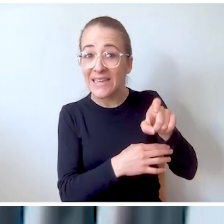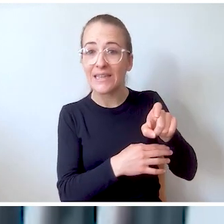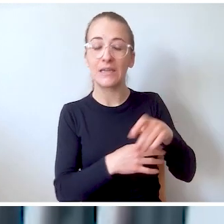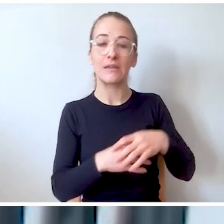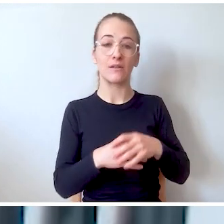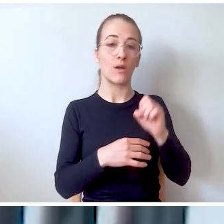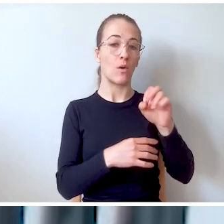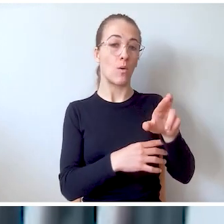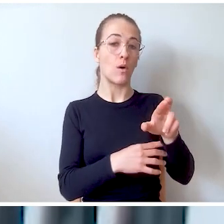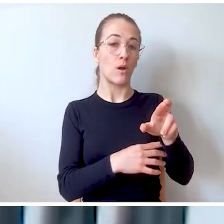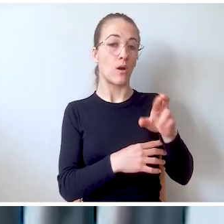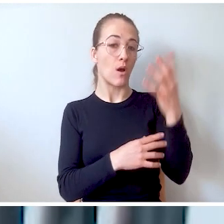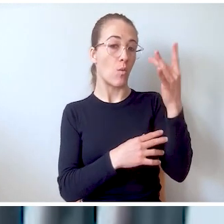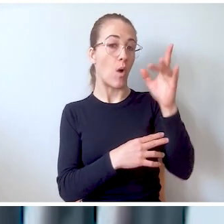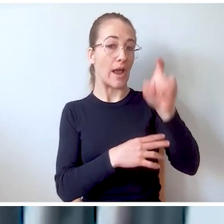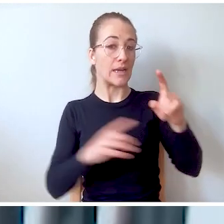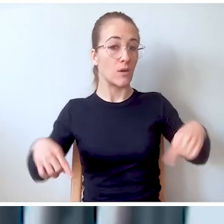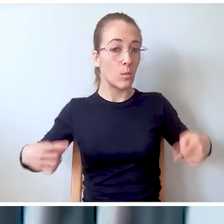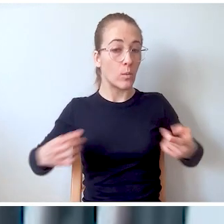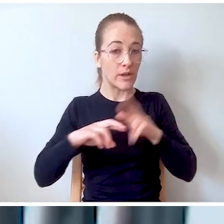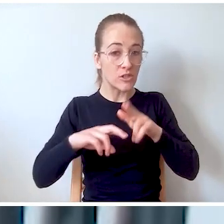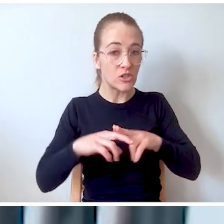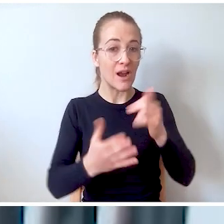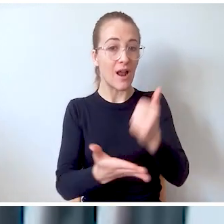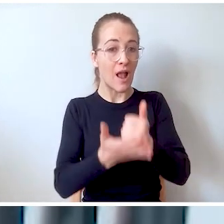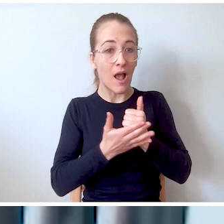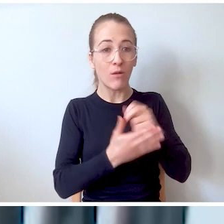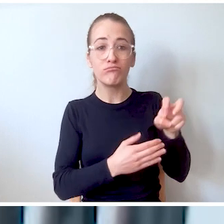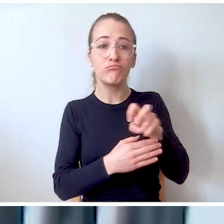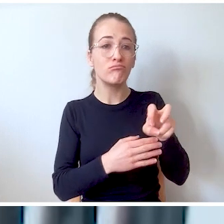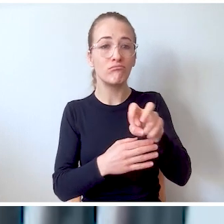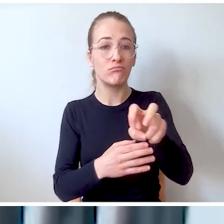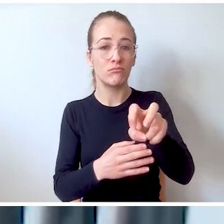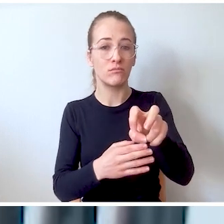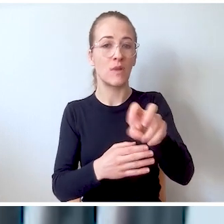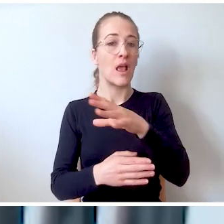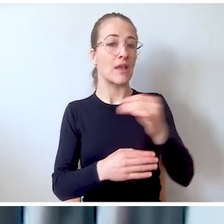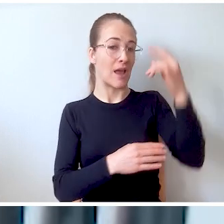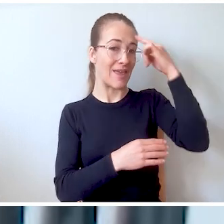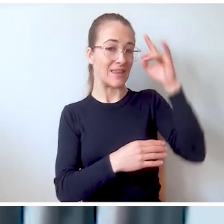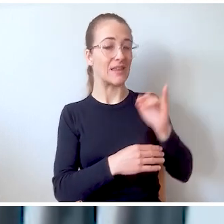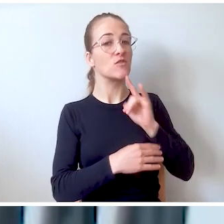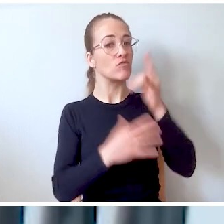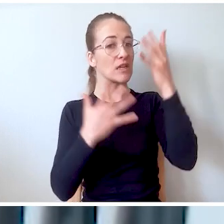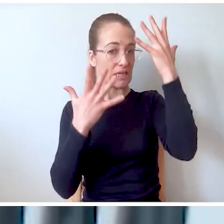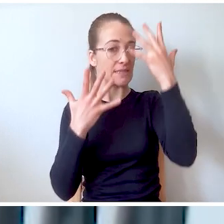or a wheelchair or why I need some help to get around. And I think that is unfortunate,